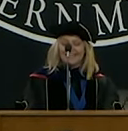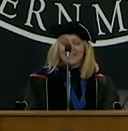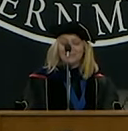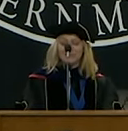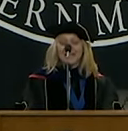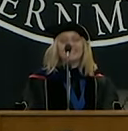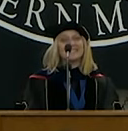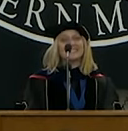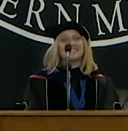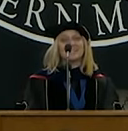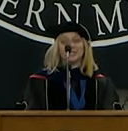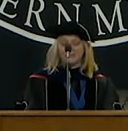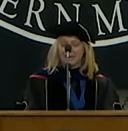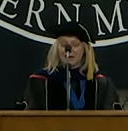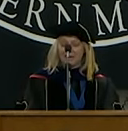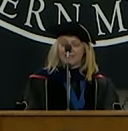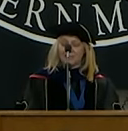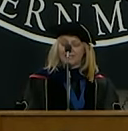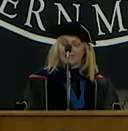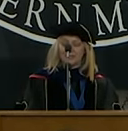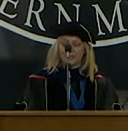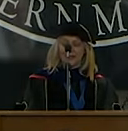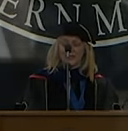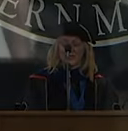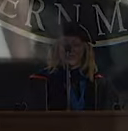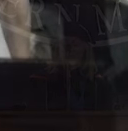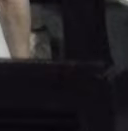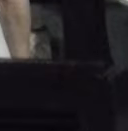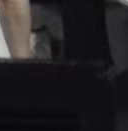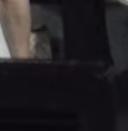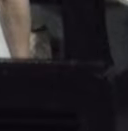Landry has the distinction of carrying the Presidential Banner today